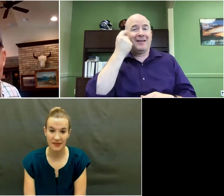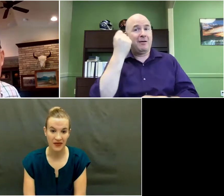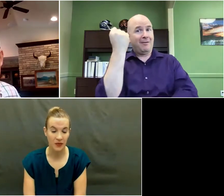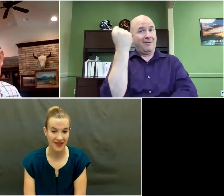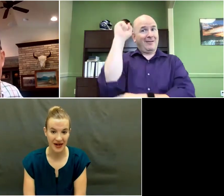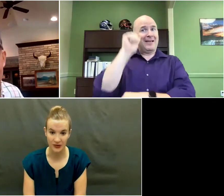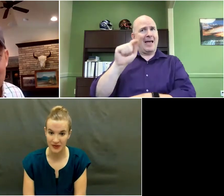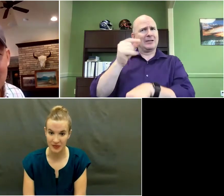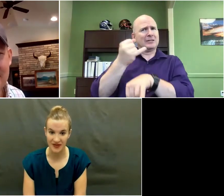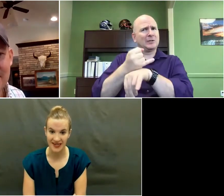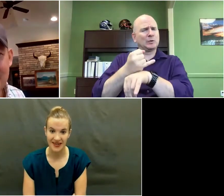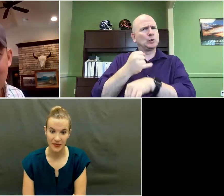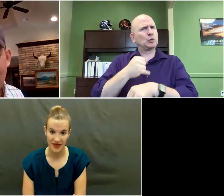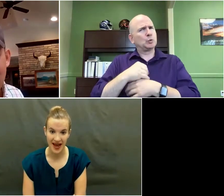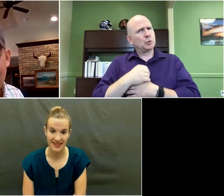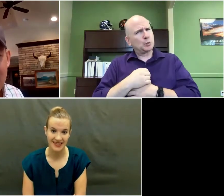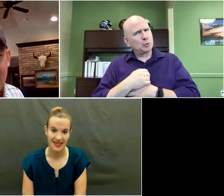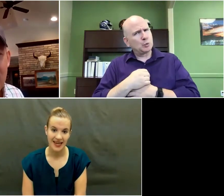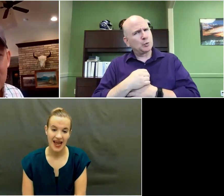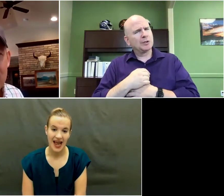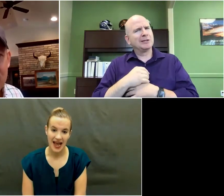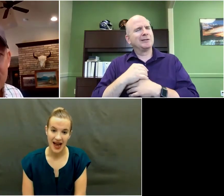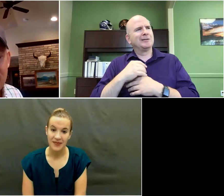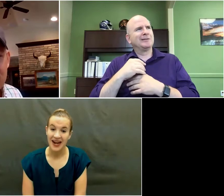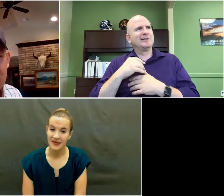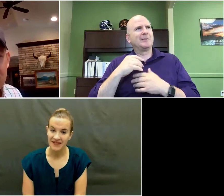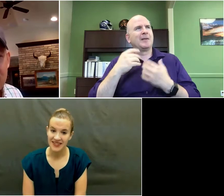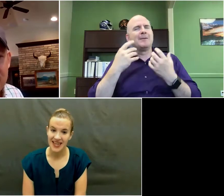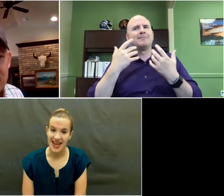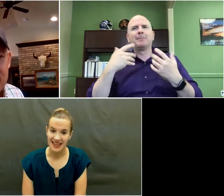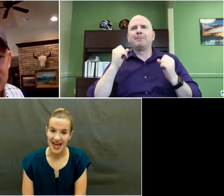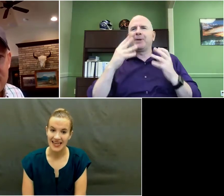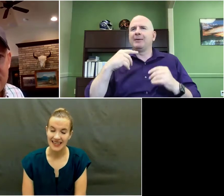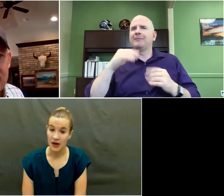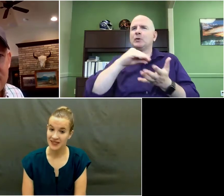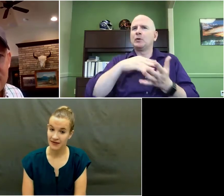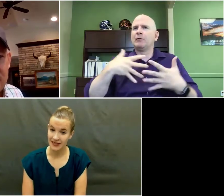about the way the country was moving with that. But I do have to say that that was definitely a